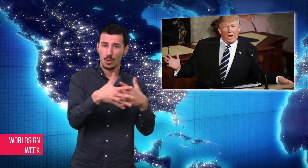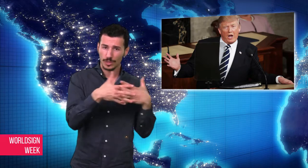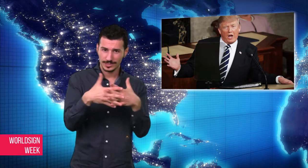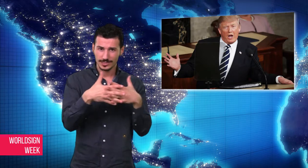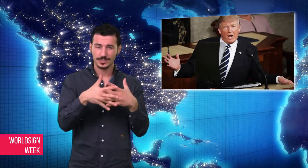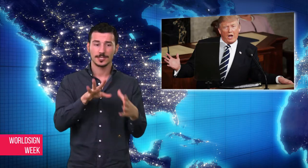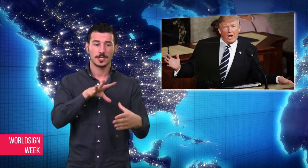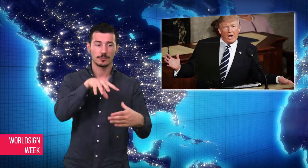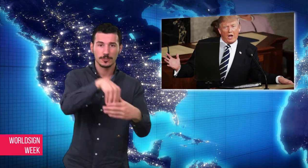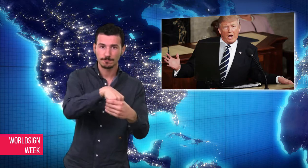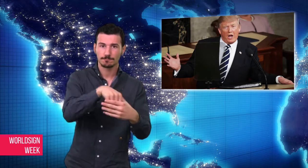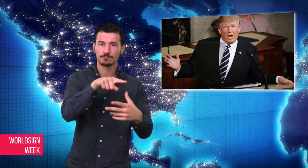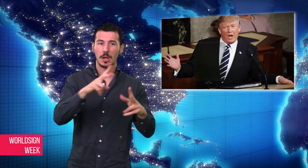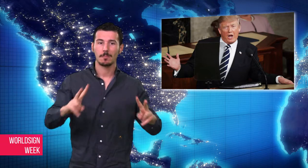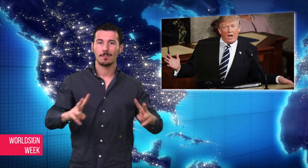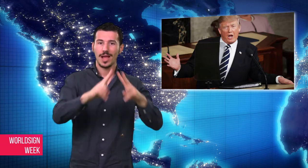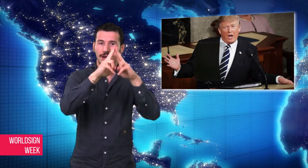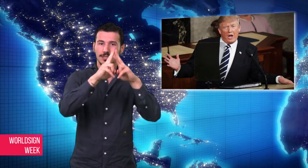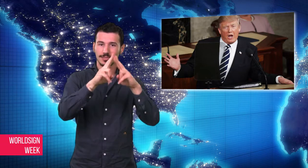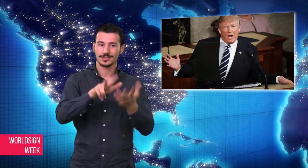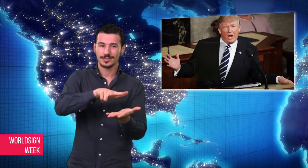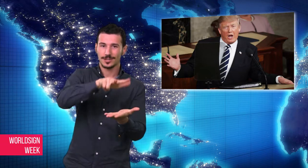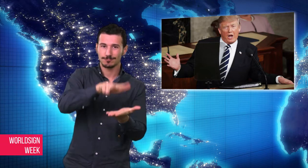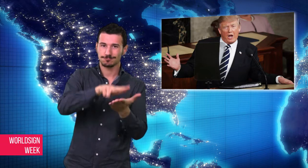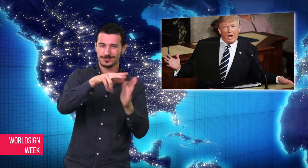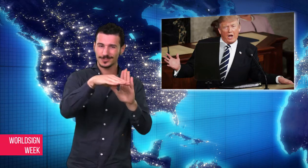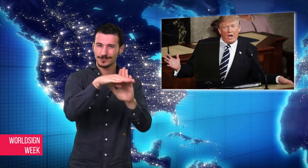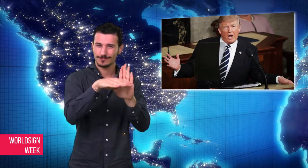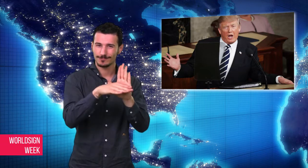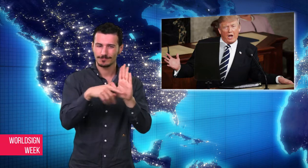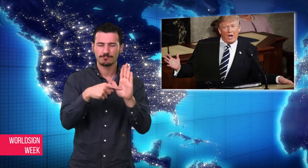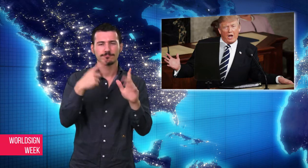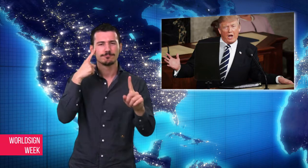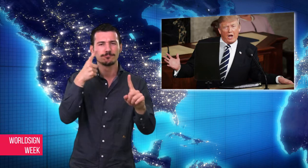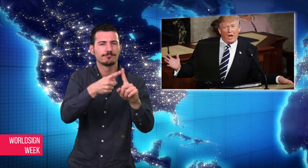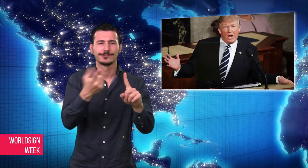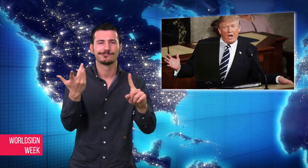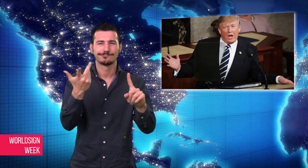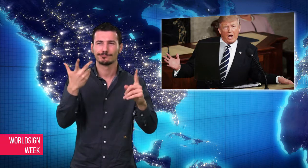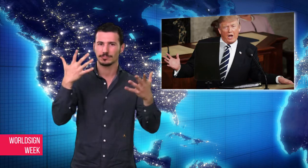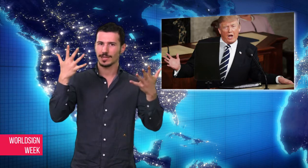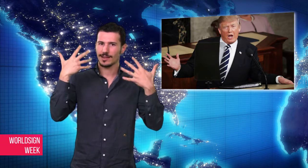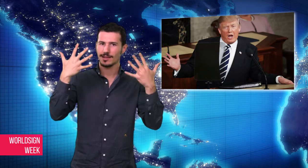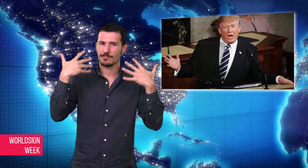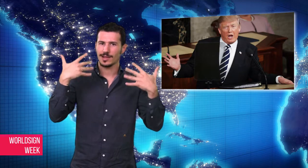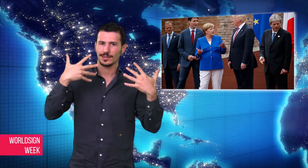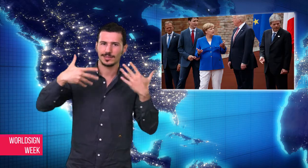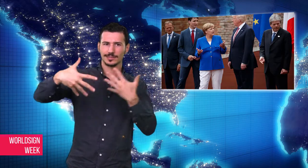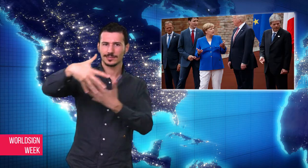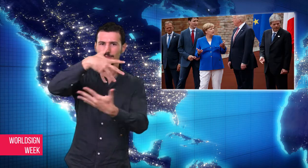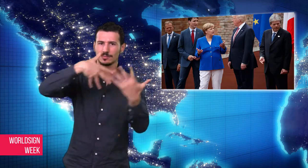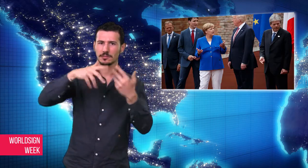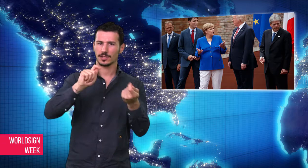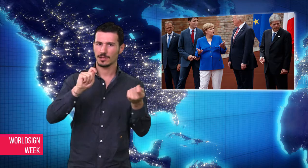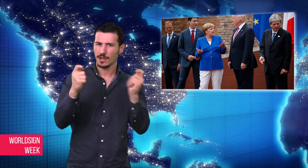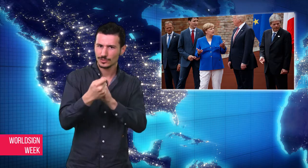U.S. would continue backing the Paris Agreement on climate change, which